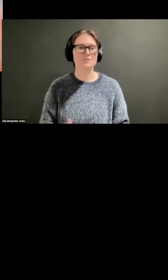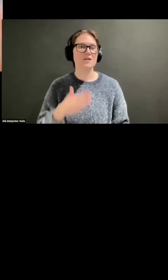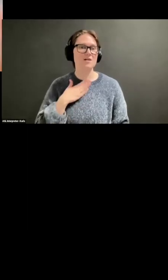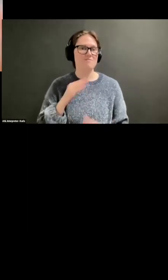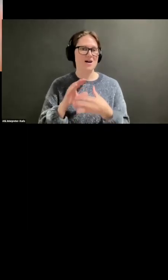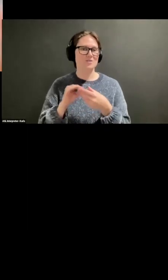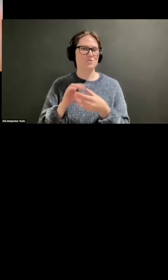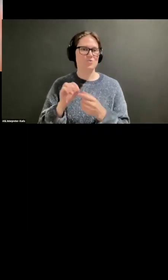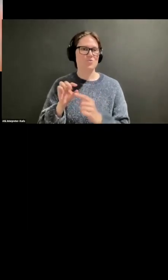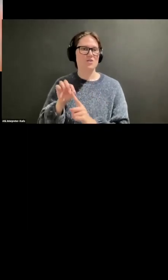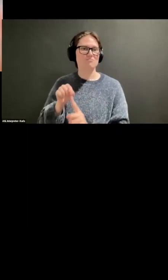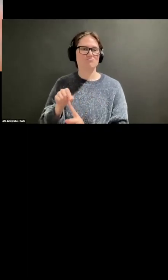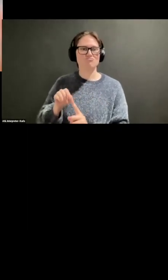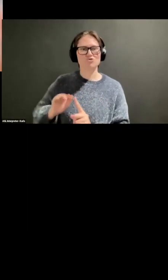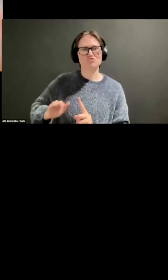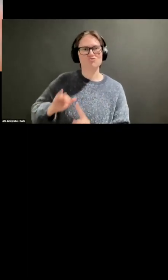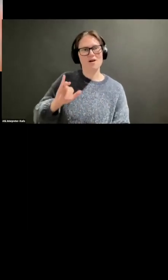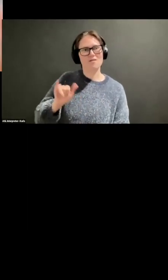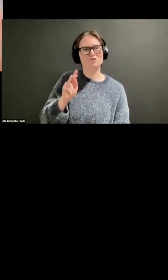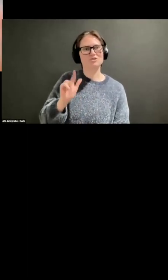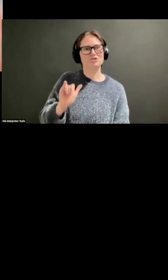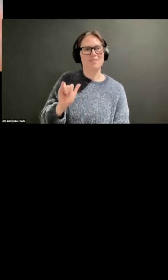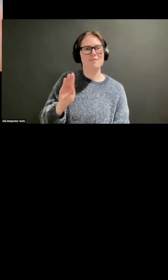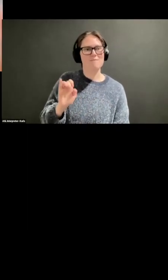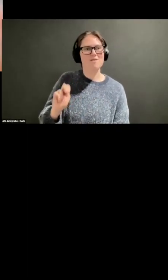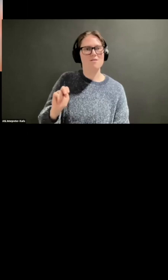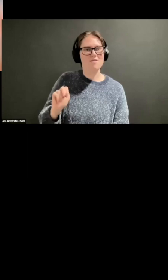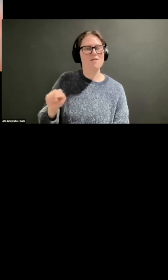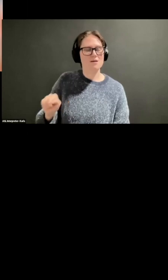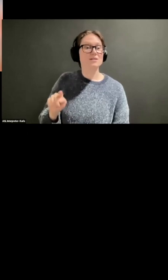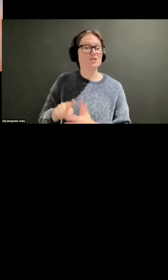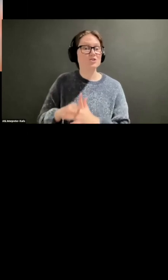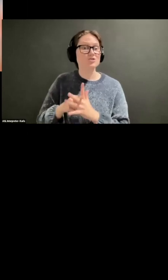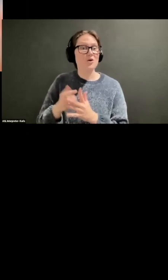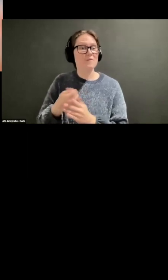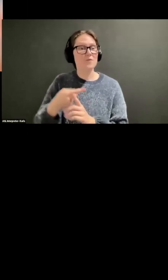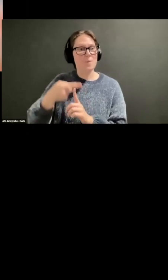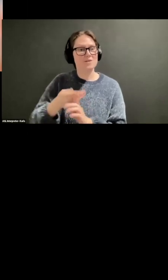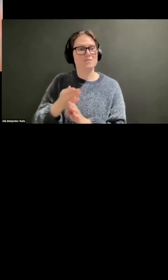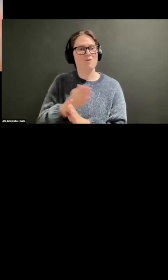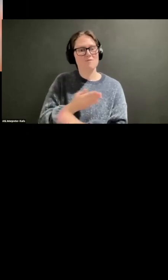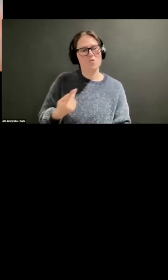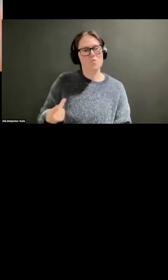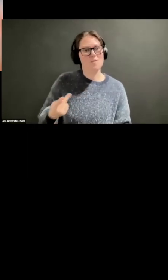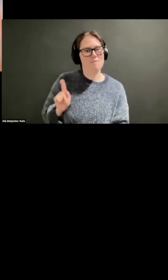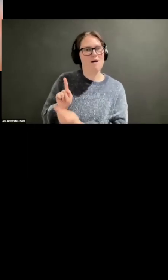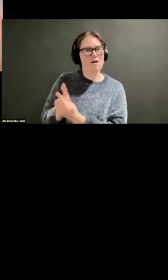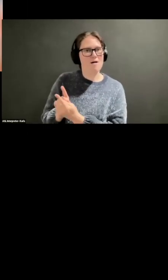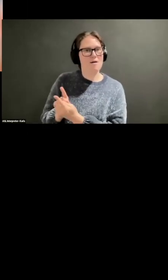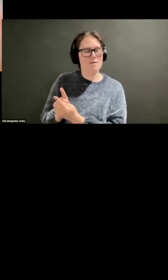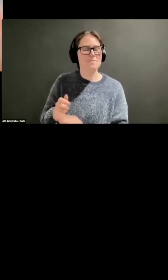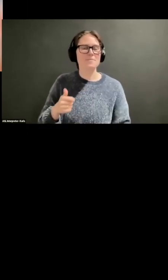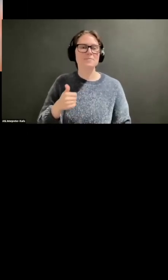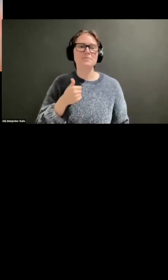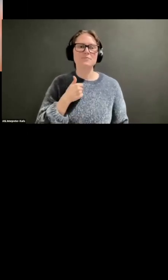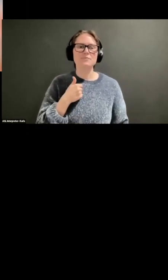began actually a few months before we met. I became licensed to be a resource parent, which